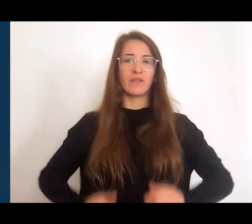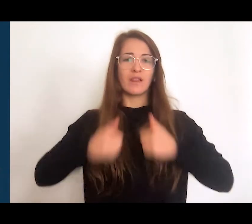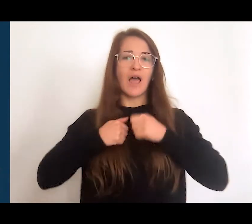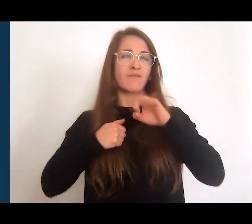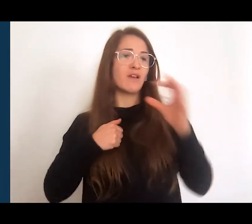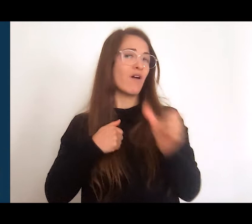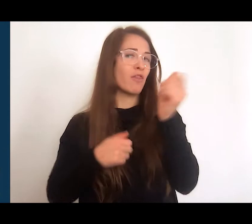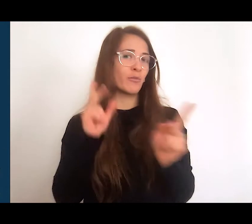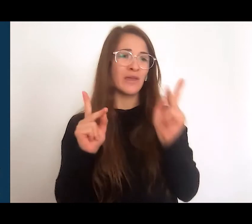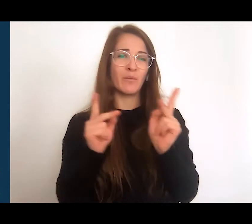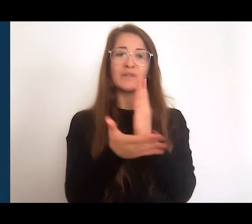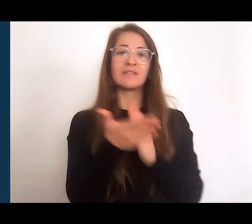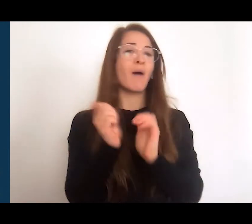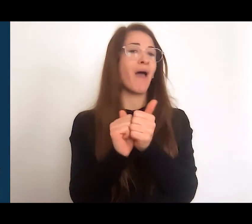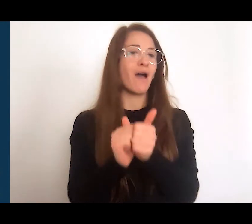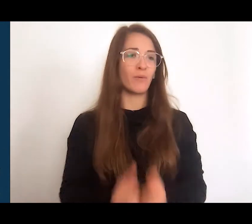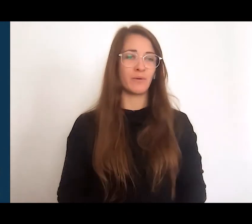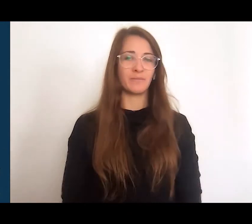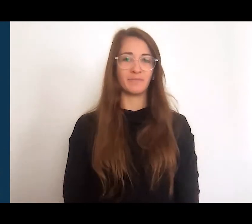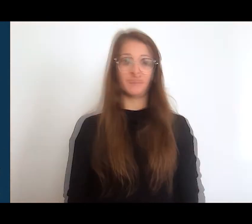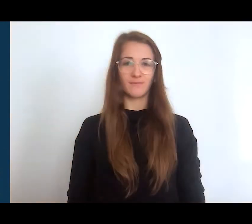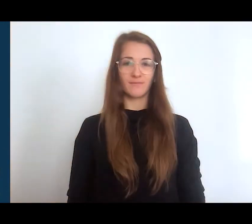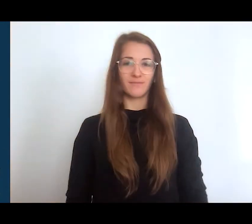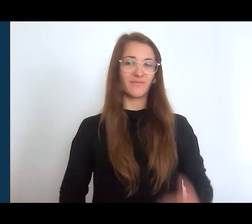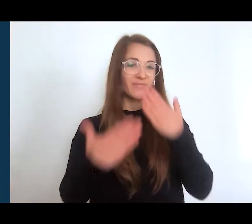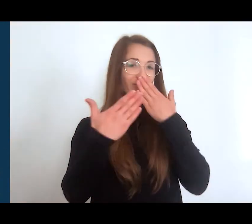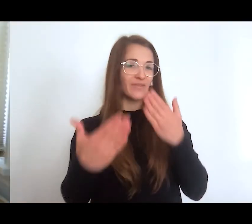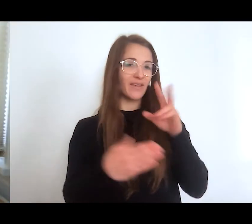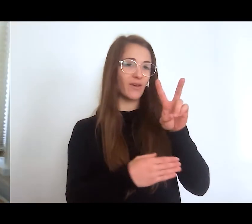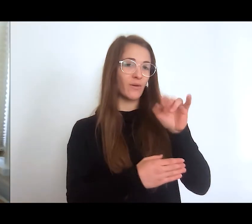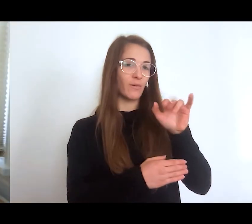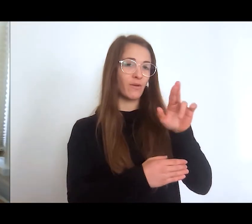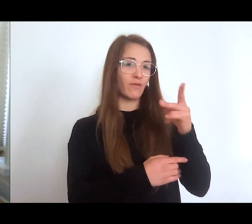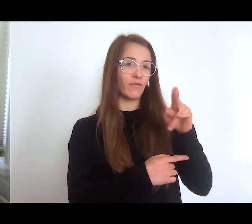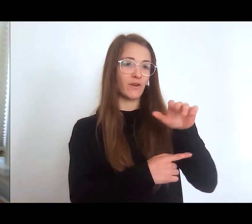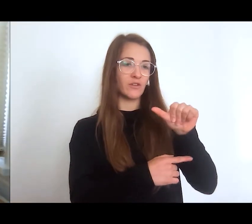ADVOCATE OF SOME SORT AND IMPROVE THE LIVES OF OTHERS IN SOME WAY. THANK YOU.